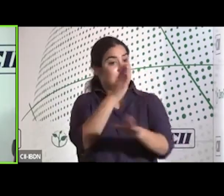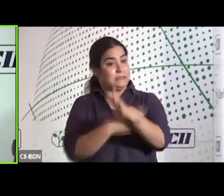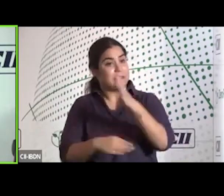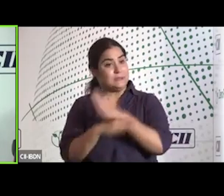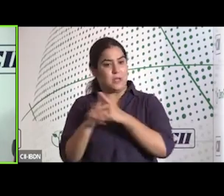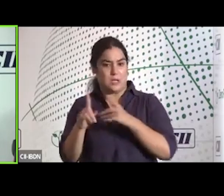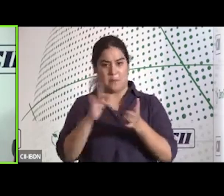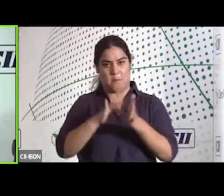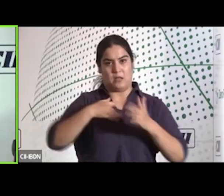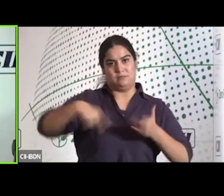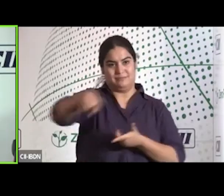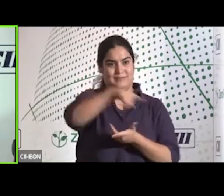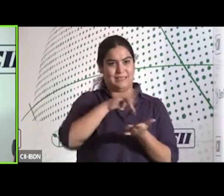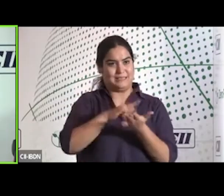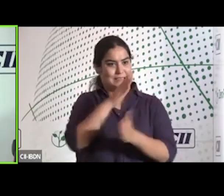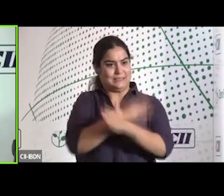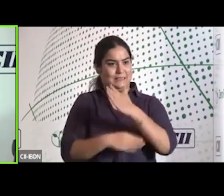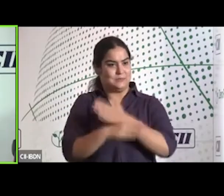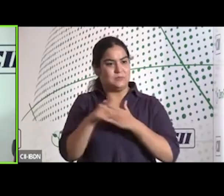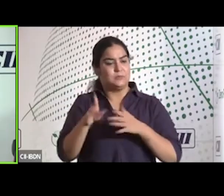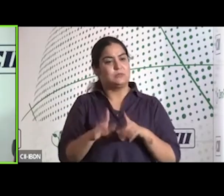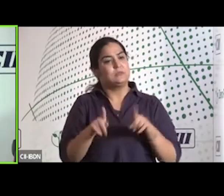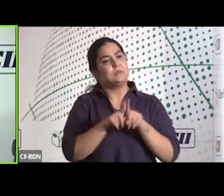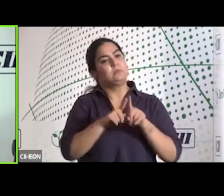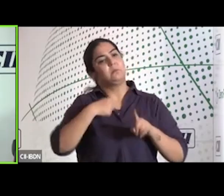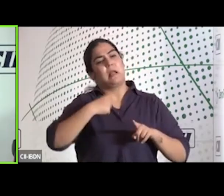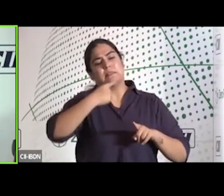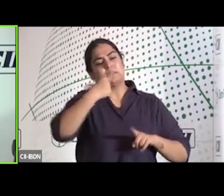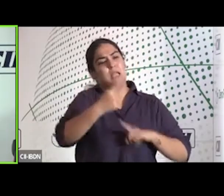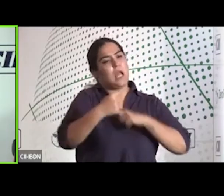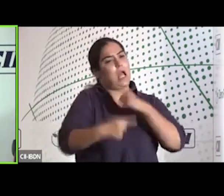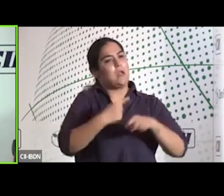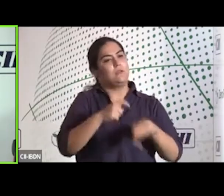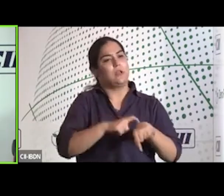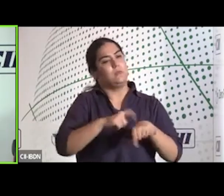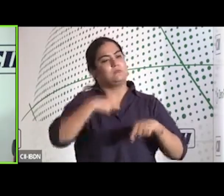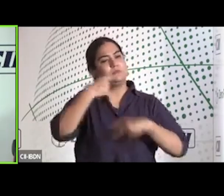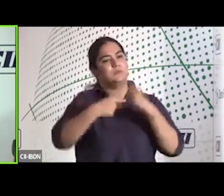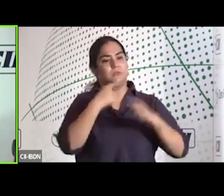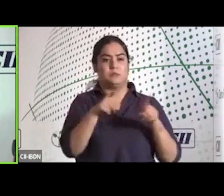Another context is we keep seeing that we have the largest number of self-help groups in the world.